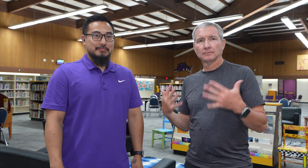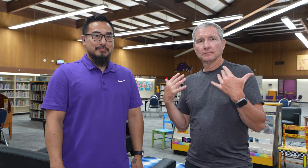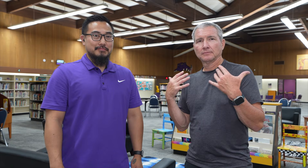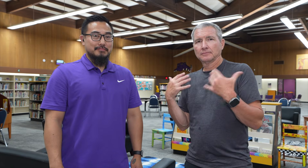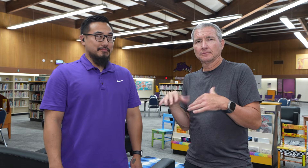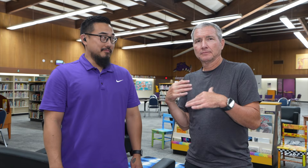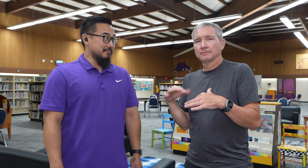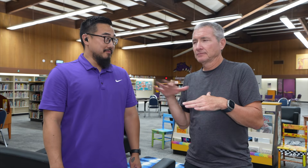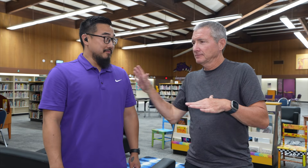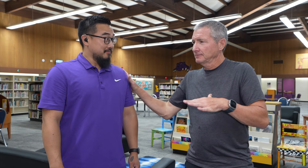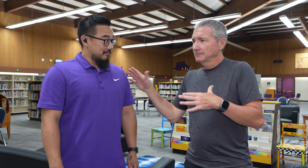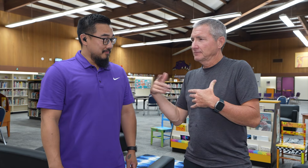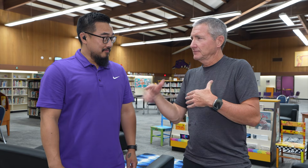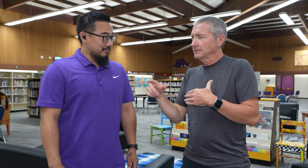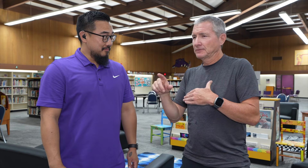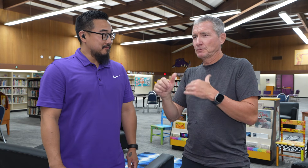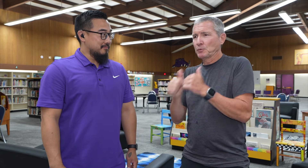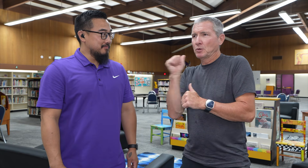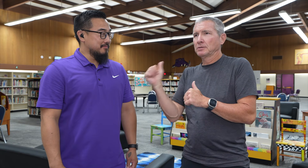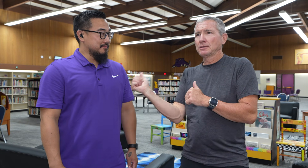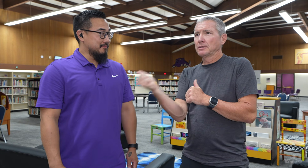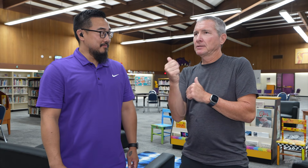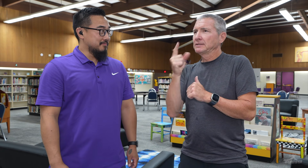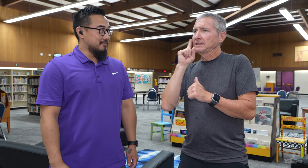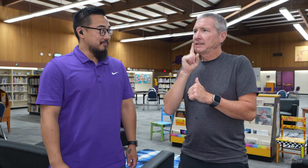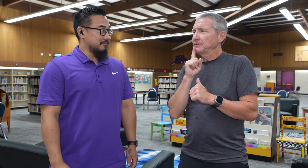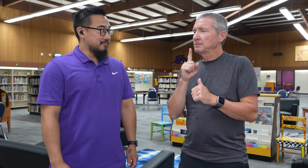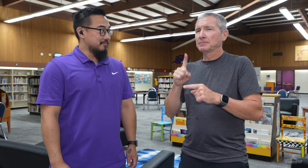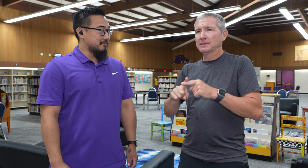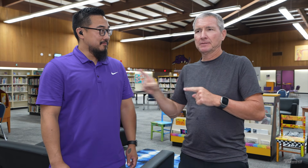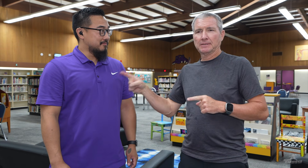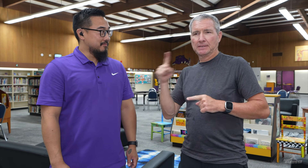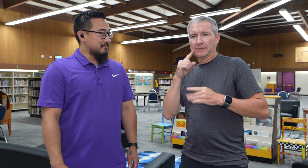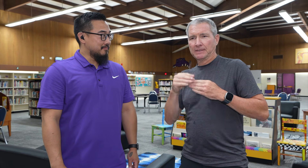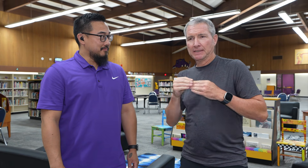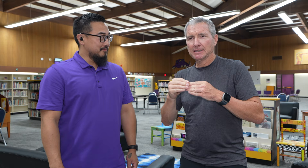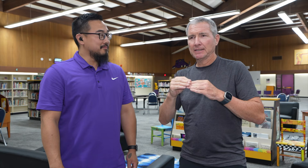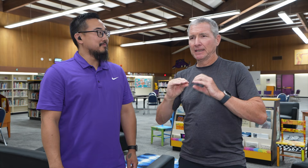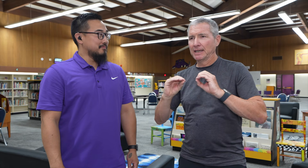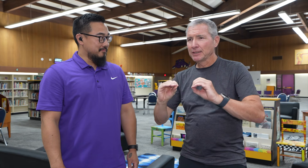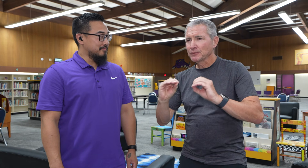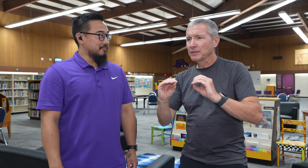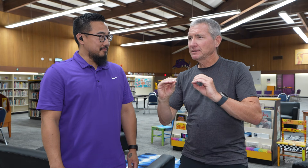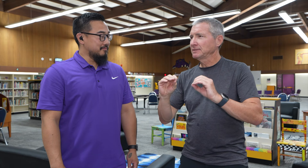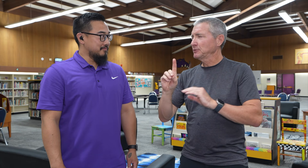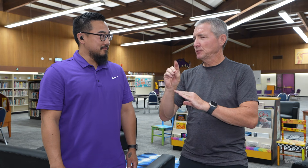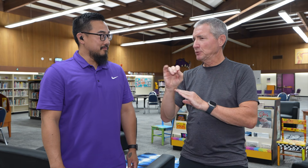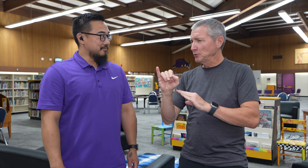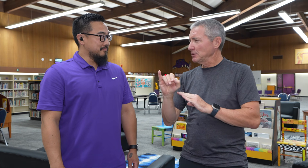Wow—so not only are most of the teachers deaf, but you, a deaf leader, are guiding this school as a DOI.